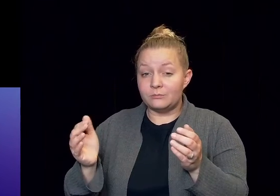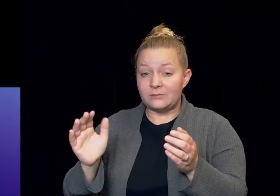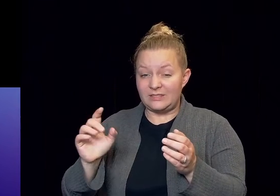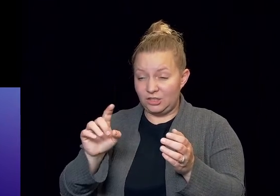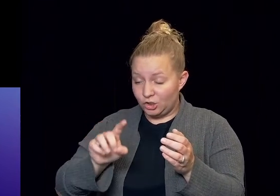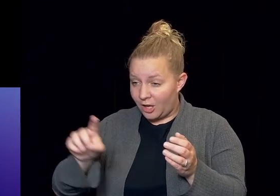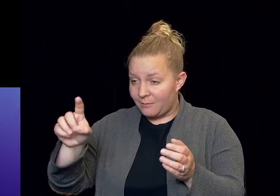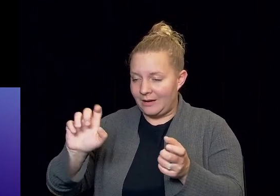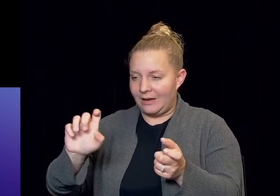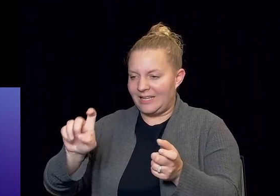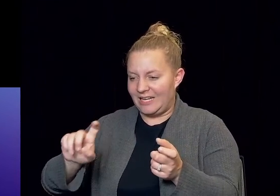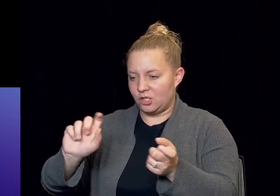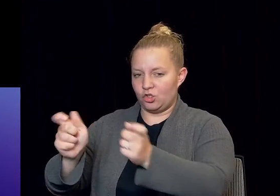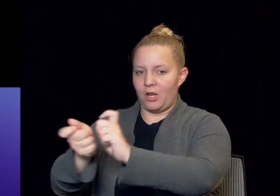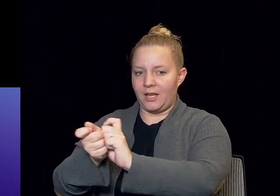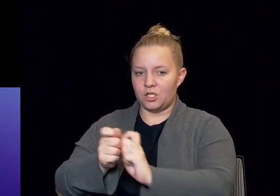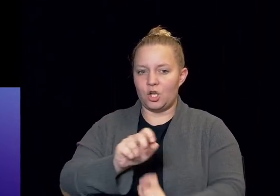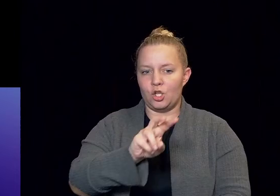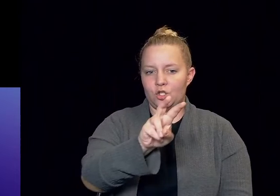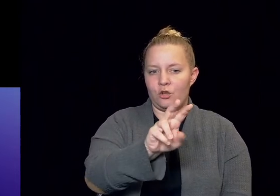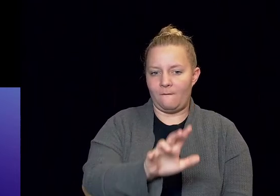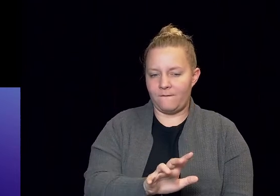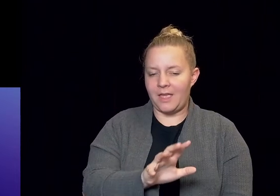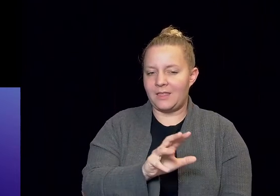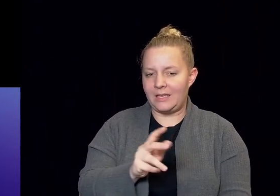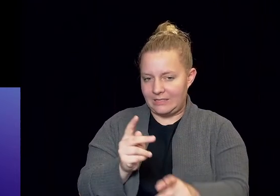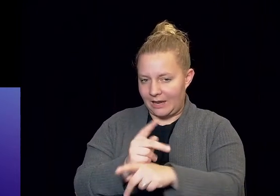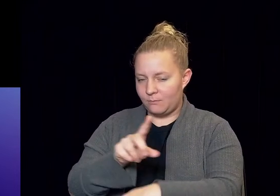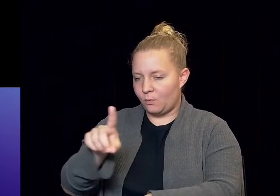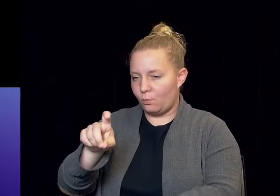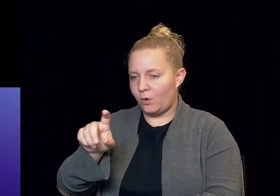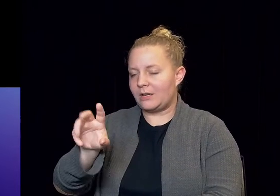We can do one of two things: multiply straight across or cross simplify. Here, because that